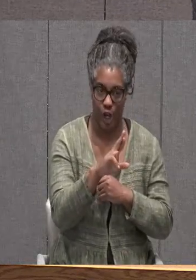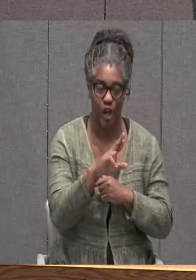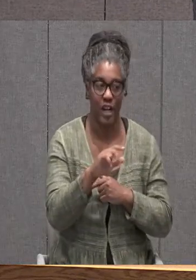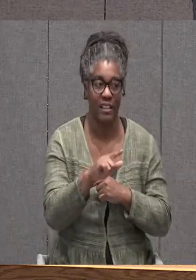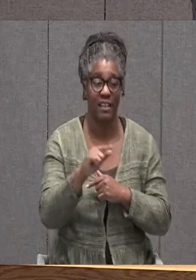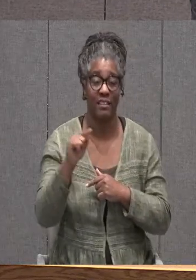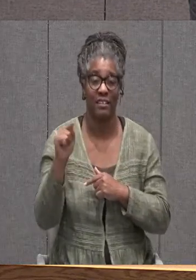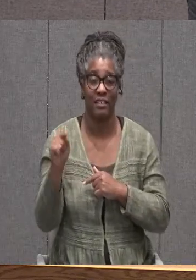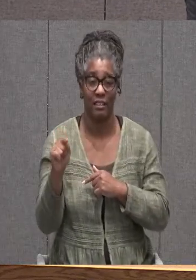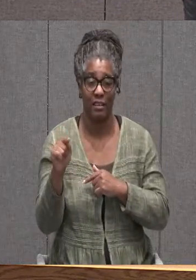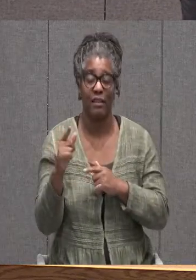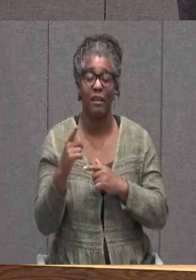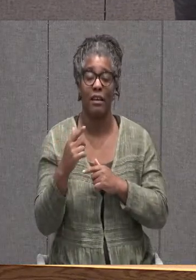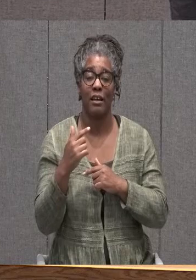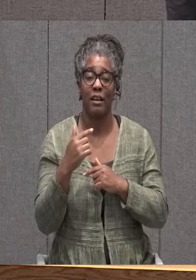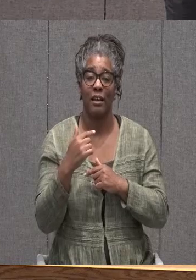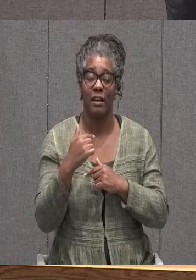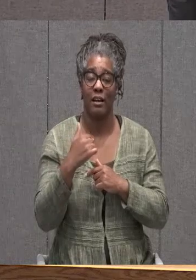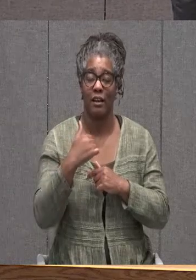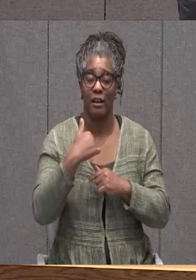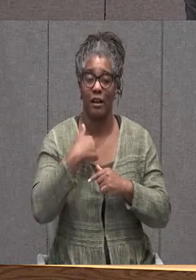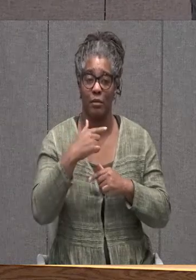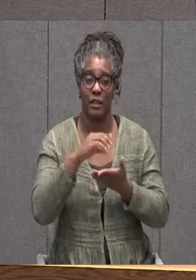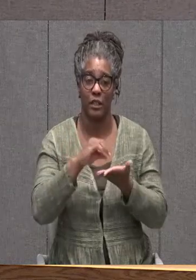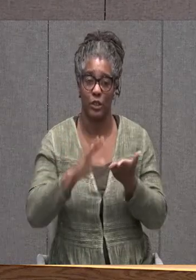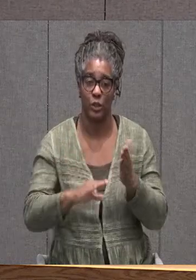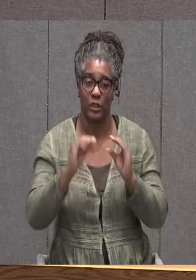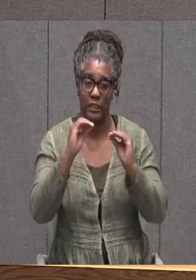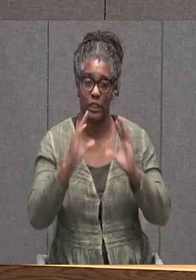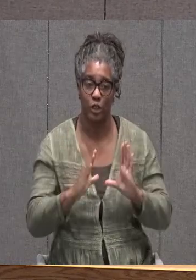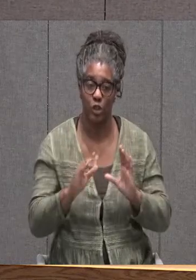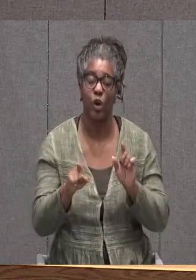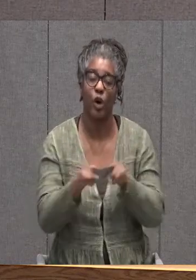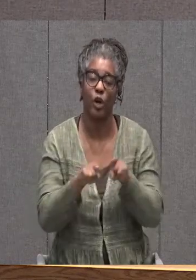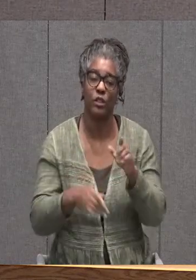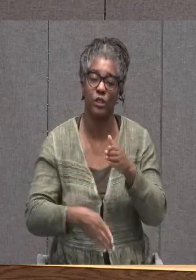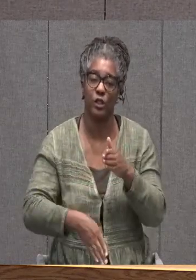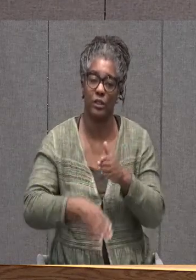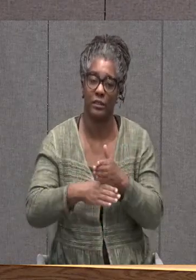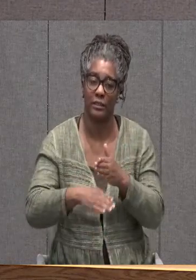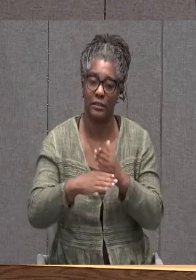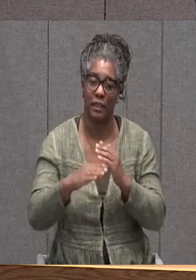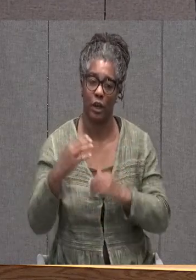and I am a soccer coach at Del Norte (in foreign language)